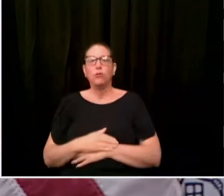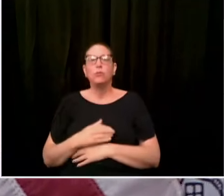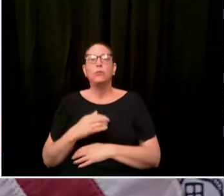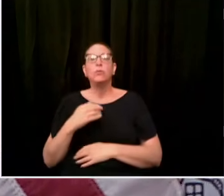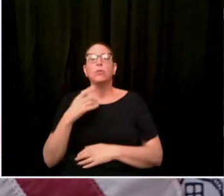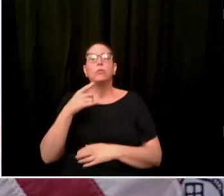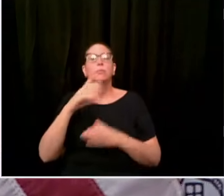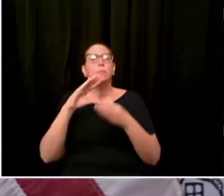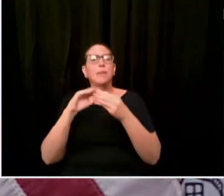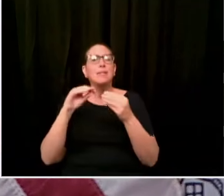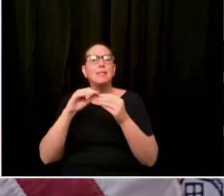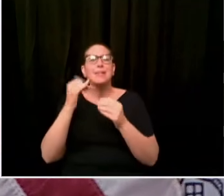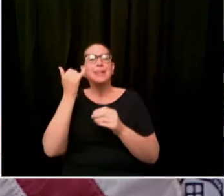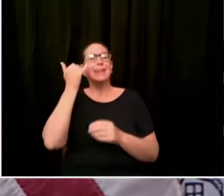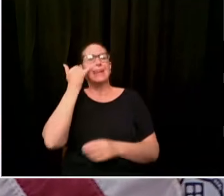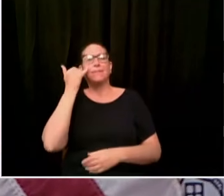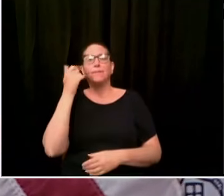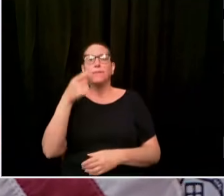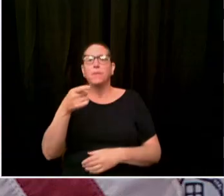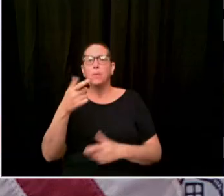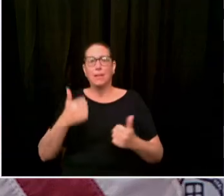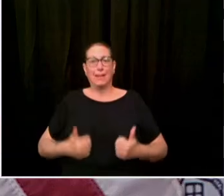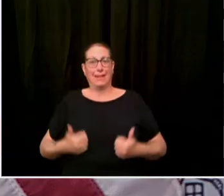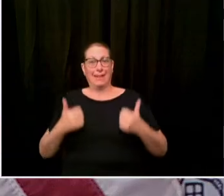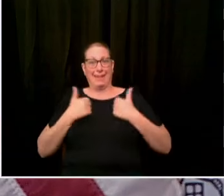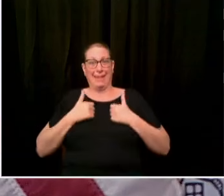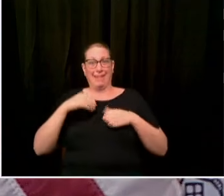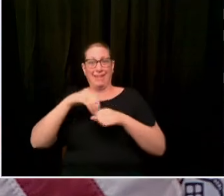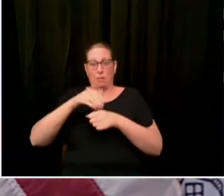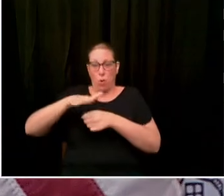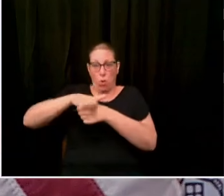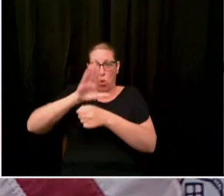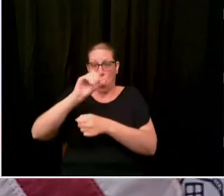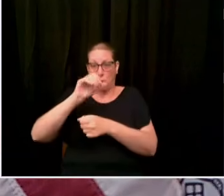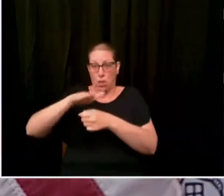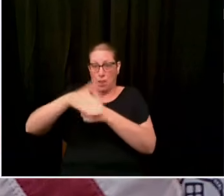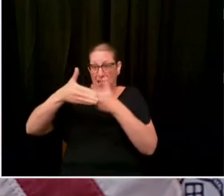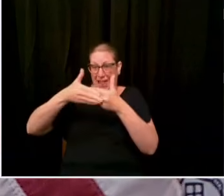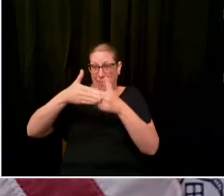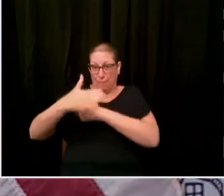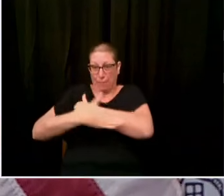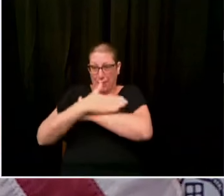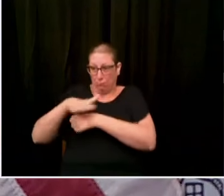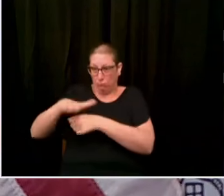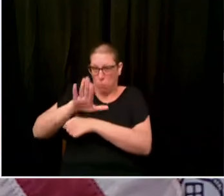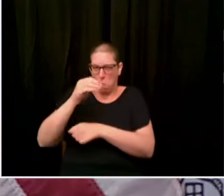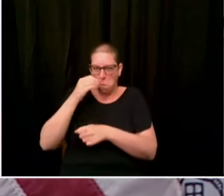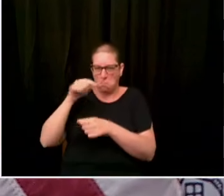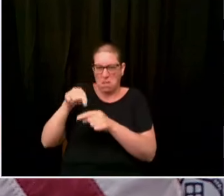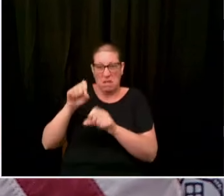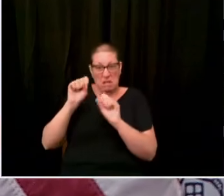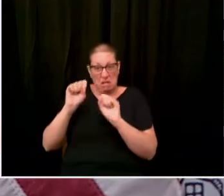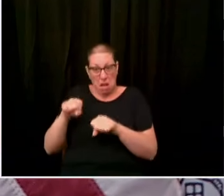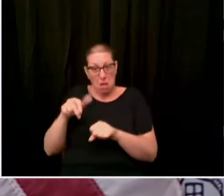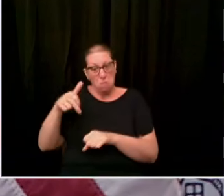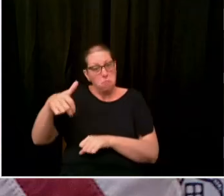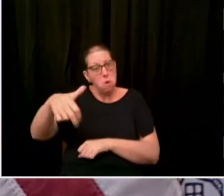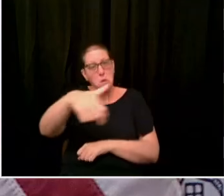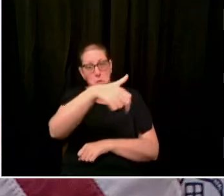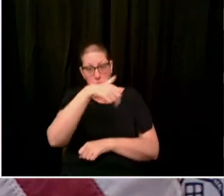A FEW TIMES THIS MORNING THAT YOU WILL ALLOW PEOPLE WHO LIVE IN THE COMMUNITIES TO WALK ON THE BEACHES. ARE YOU SUGGESTING PEOPLE